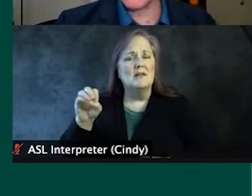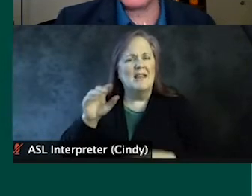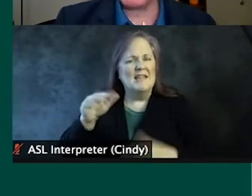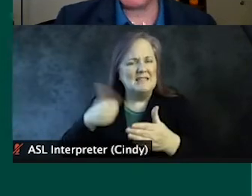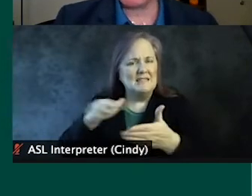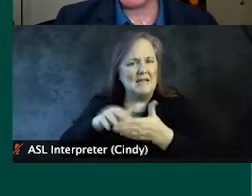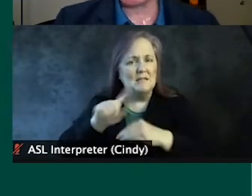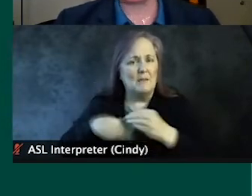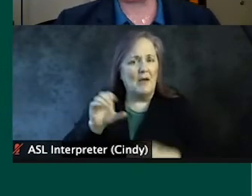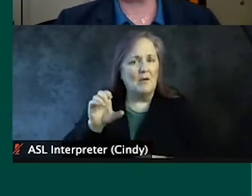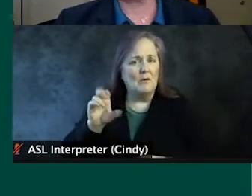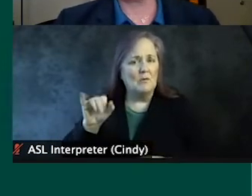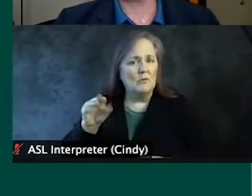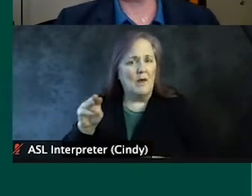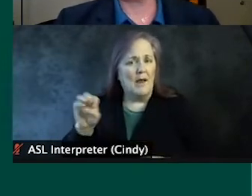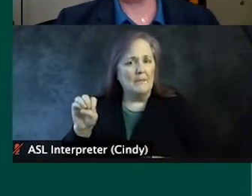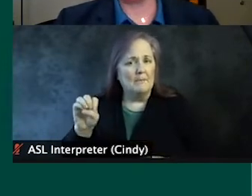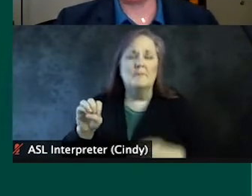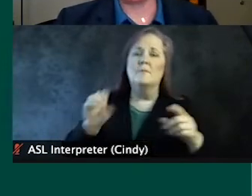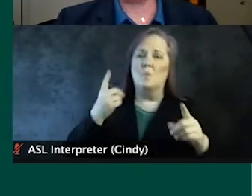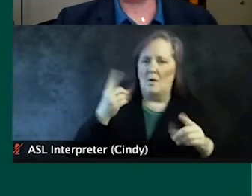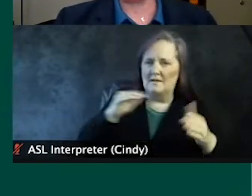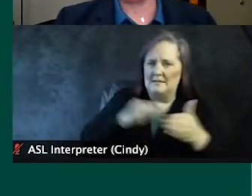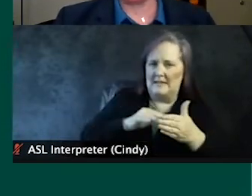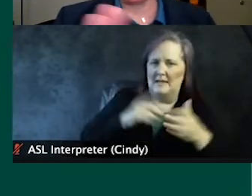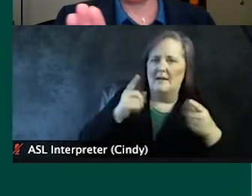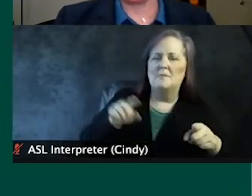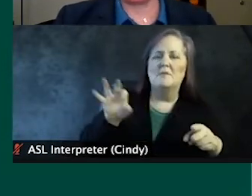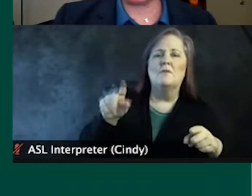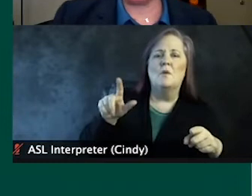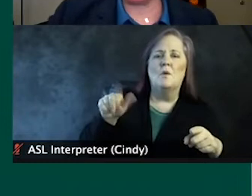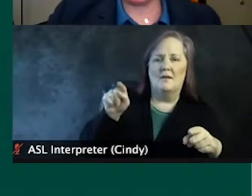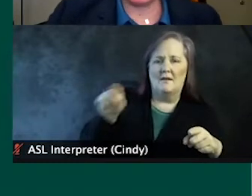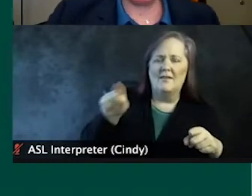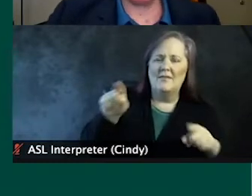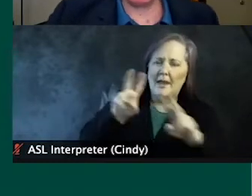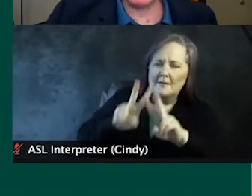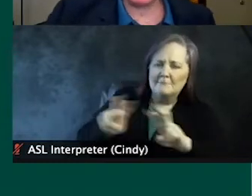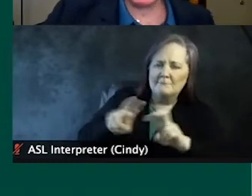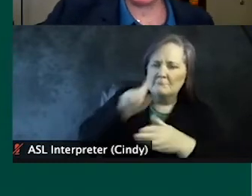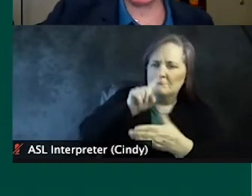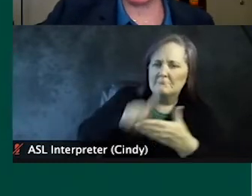and A. All right, thank you so much for your help. And we will move on to the next measure.